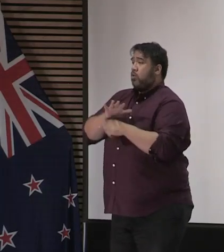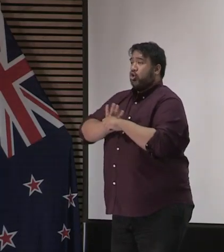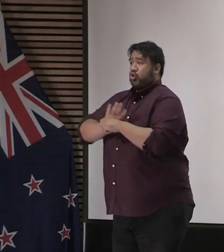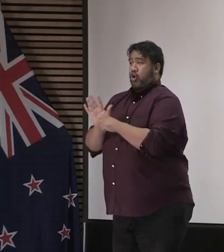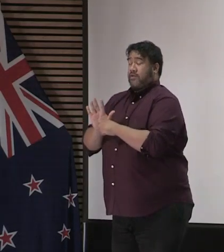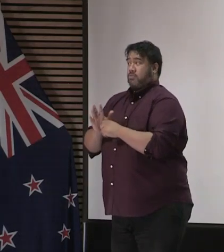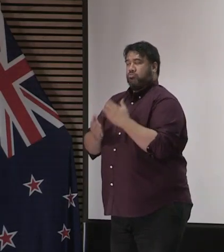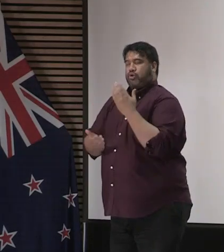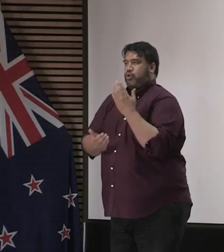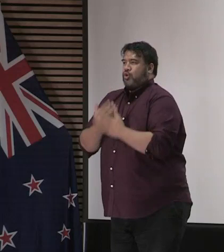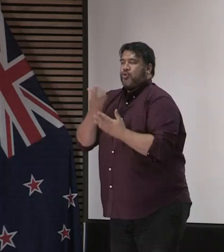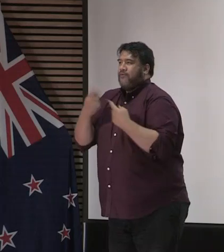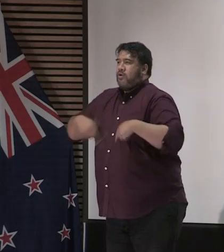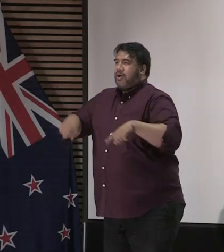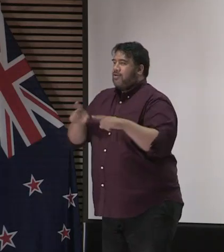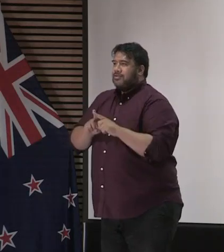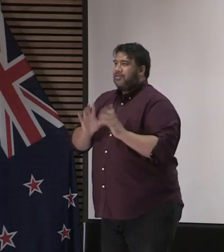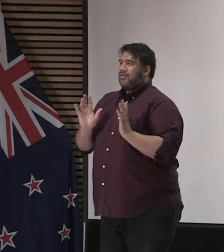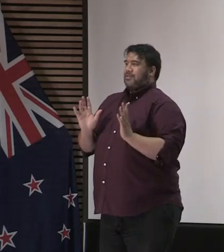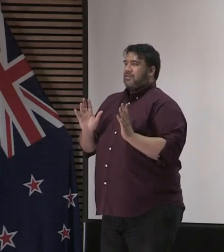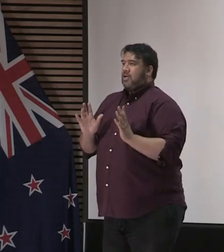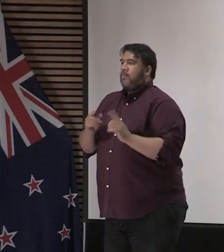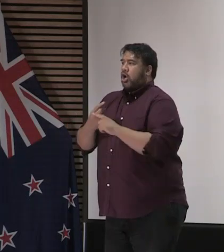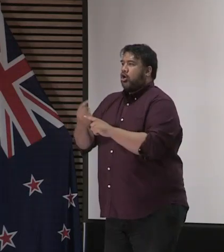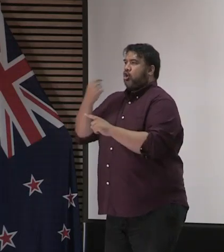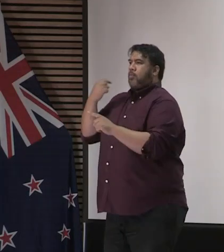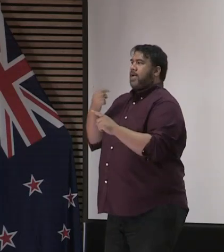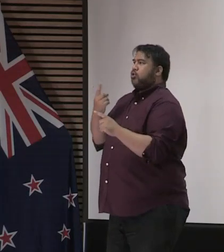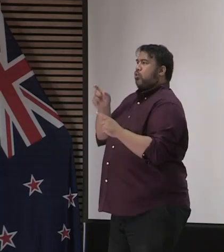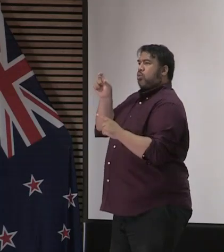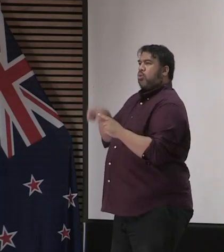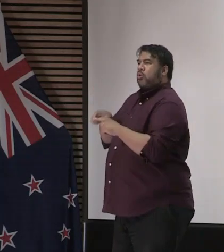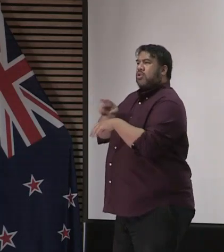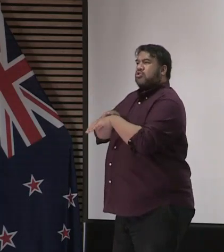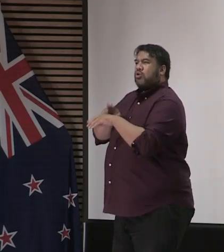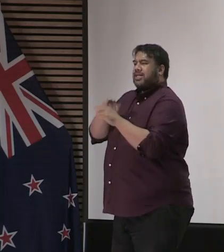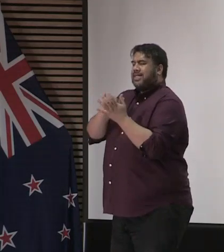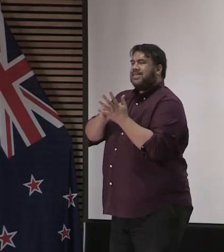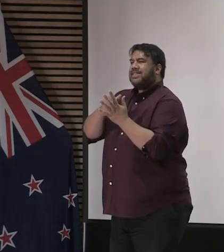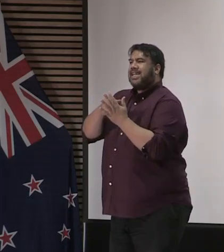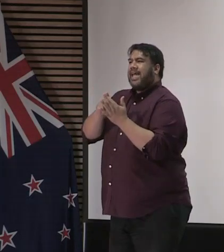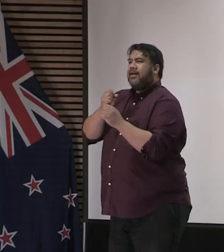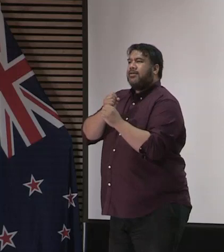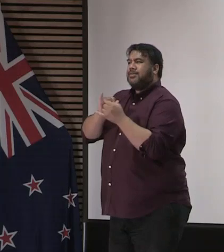again, I think we are in a situation of COVID-19 that we haven't experienced before.